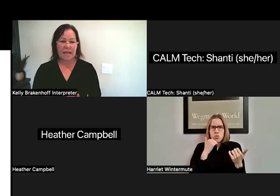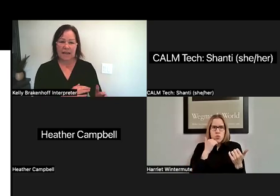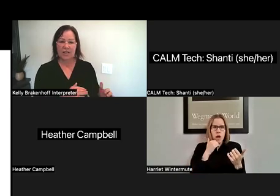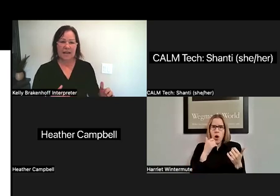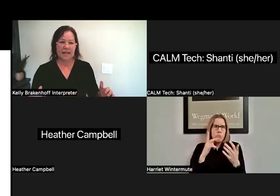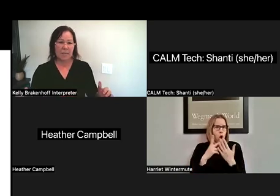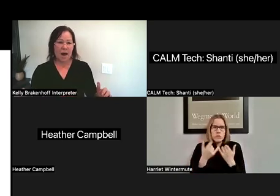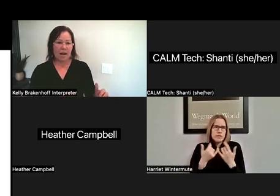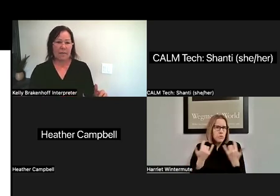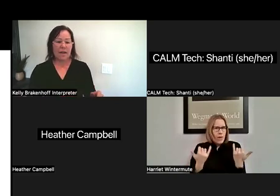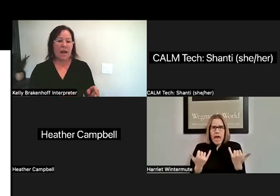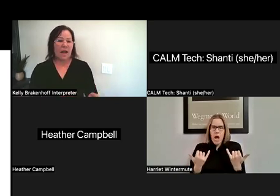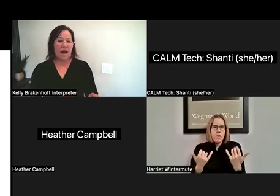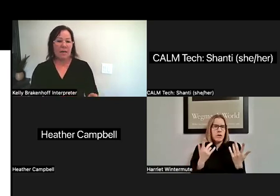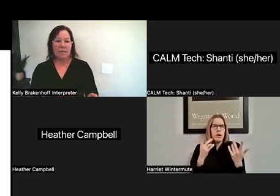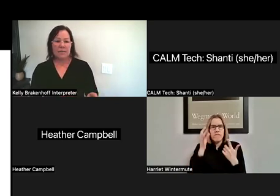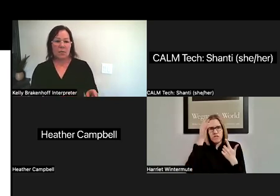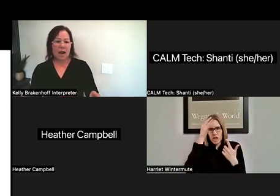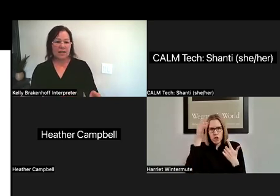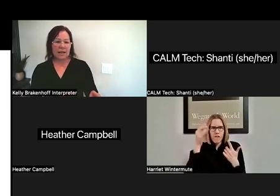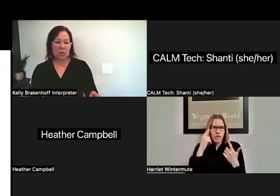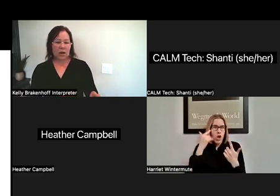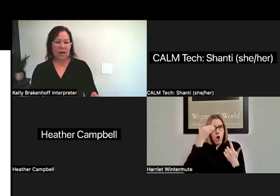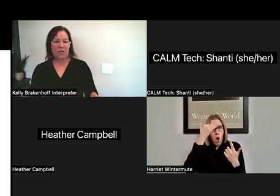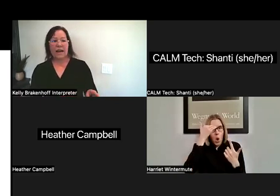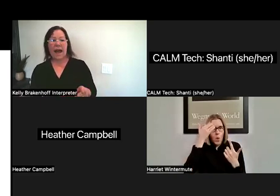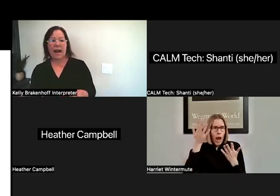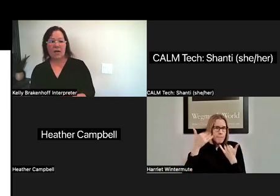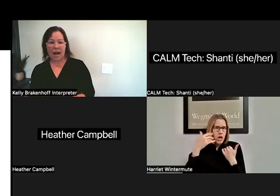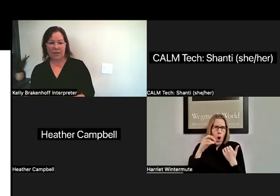like she said at the bottom. So projects that we're working on right now. I have a